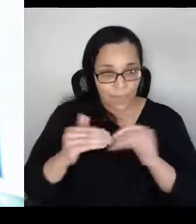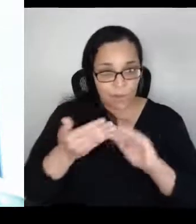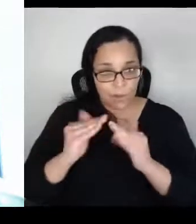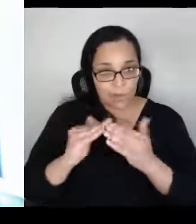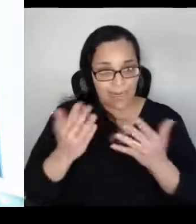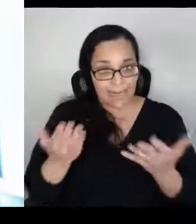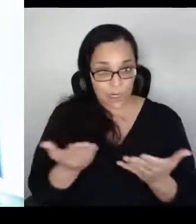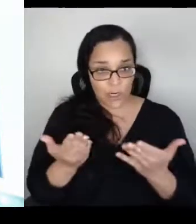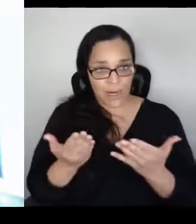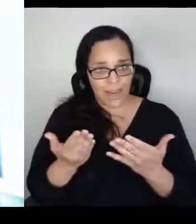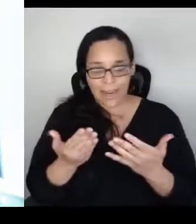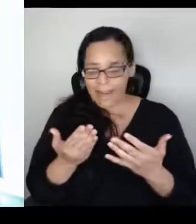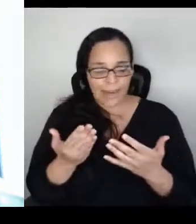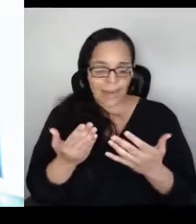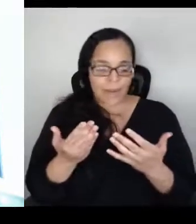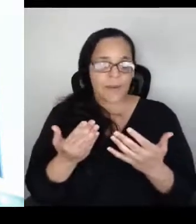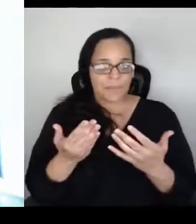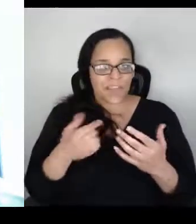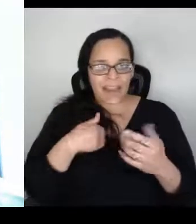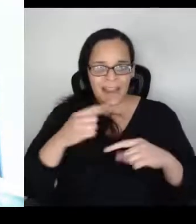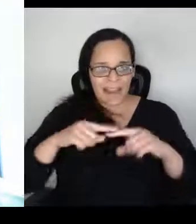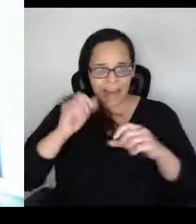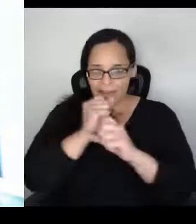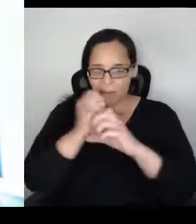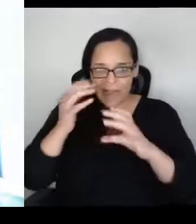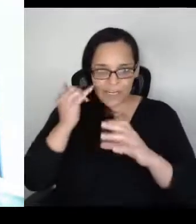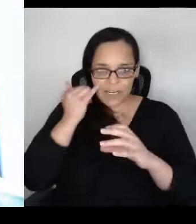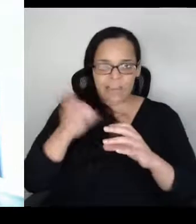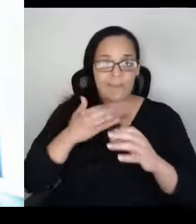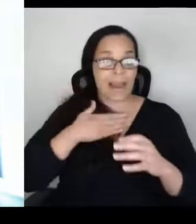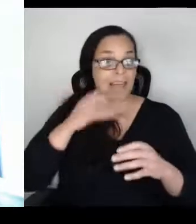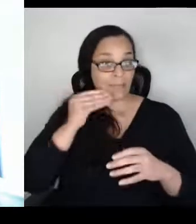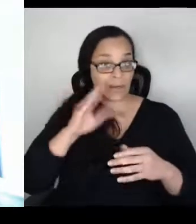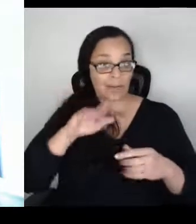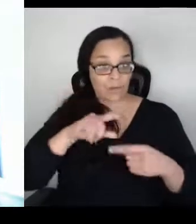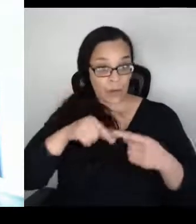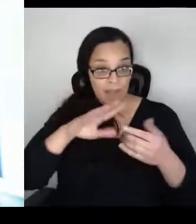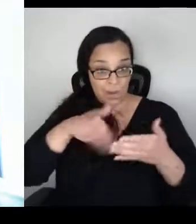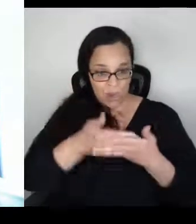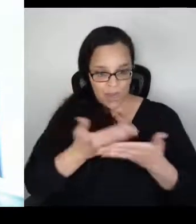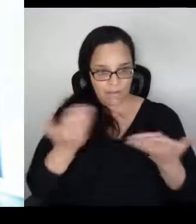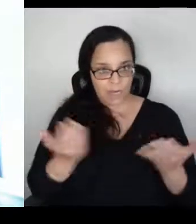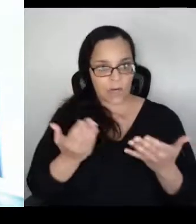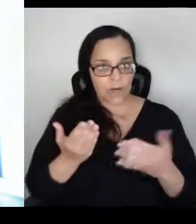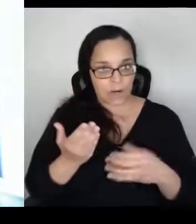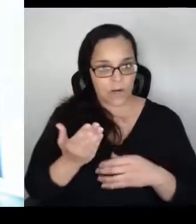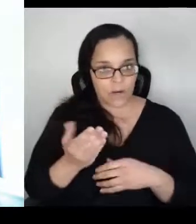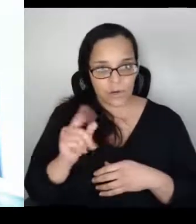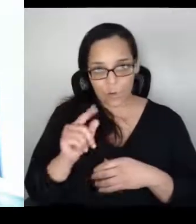if 20 years ago, when I arrived with my family, my mother and my sister to the United States.